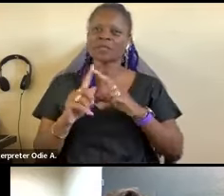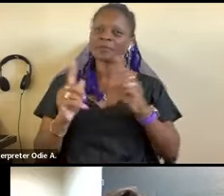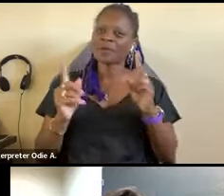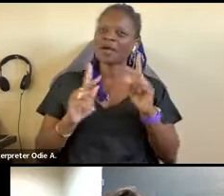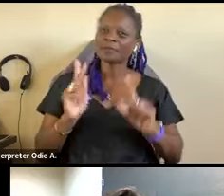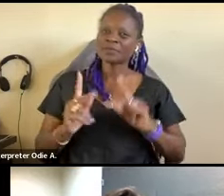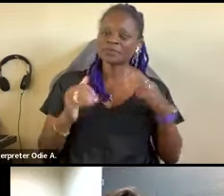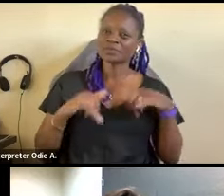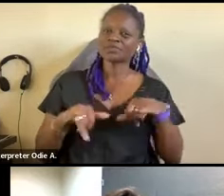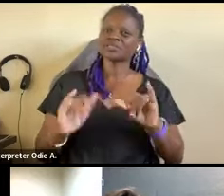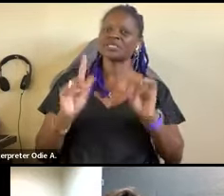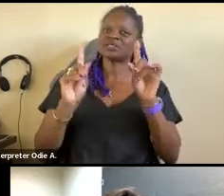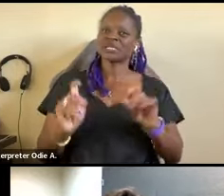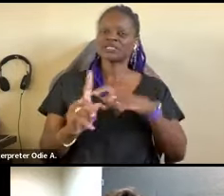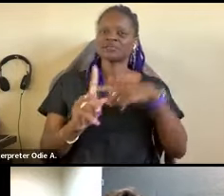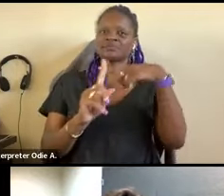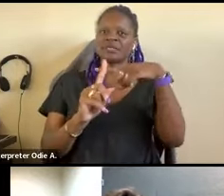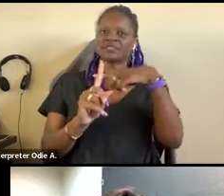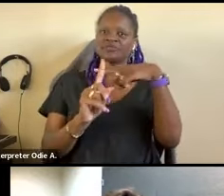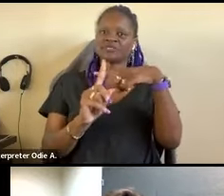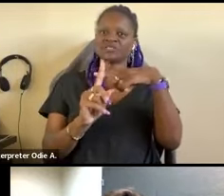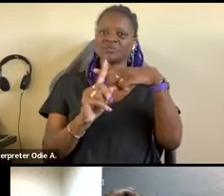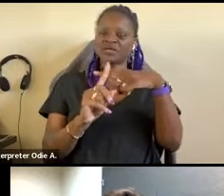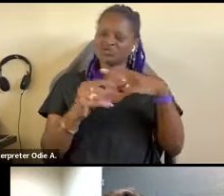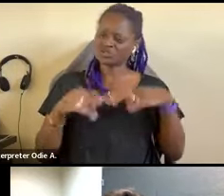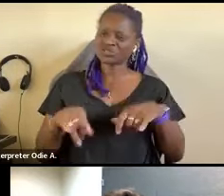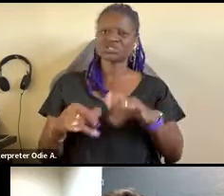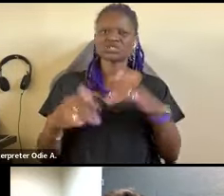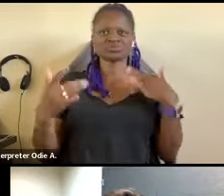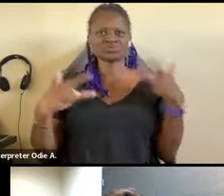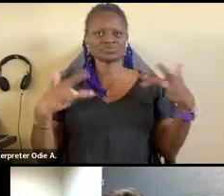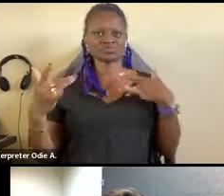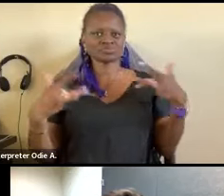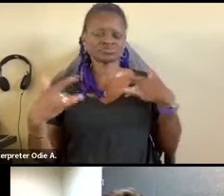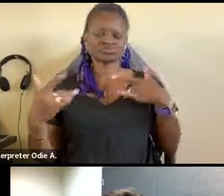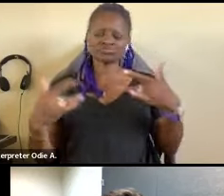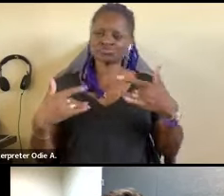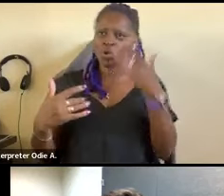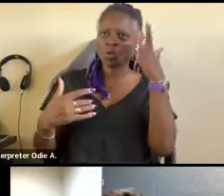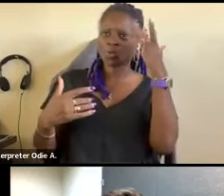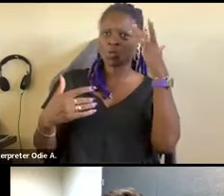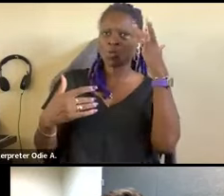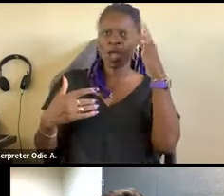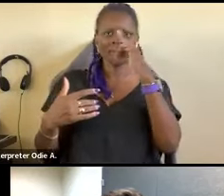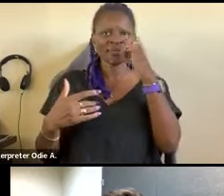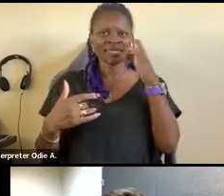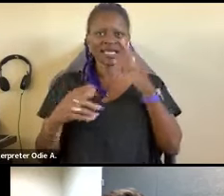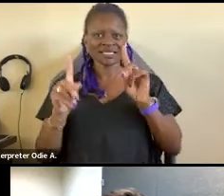And we remain concerned, obviously, because we recognize that just testing positive is having an impact on the lives